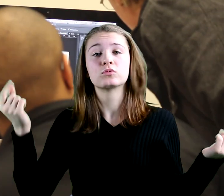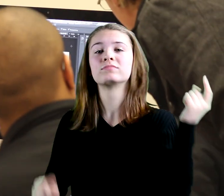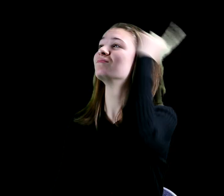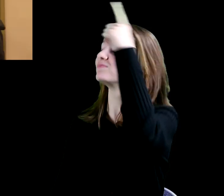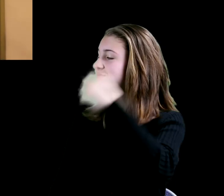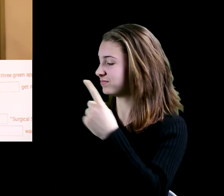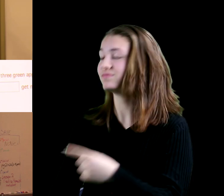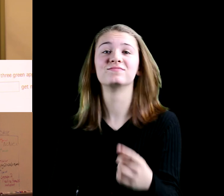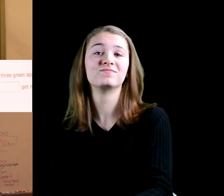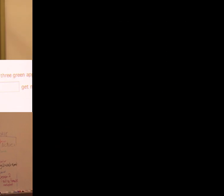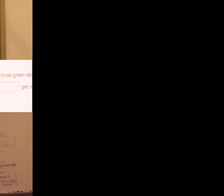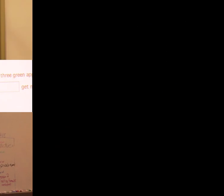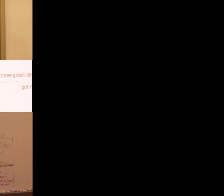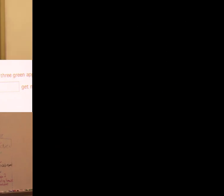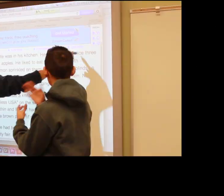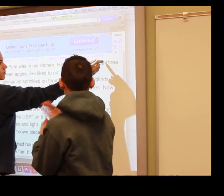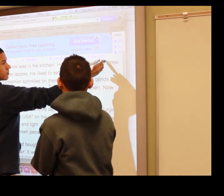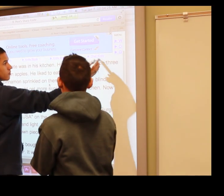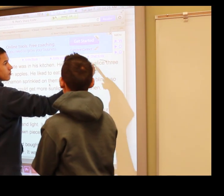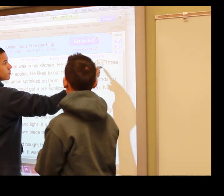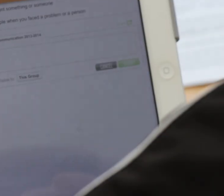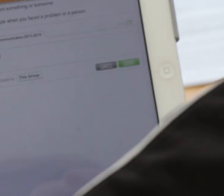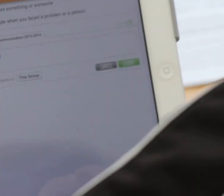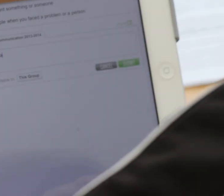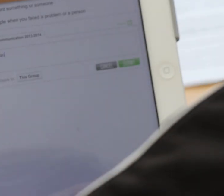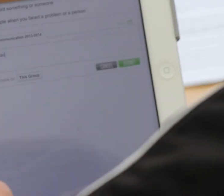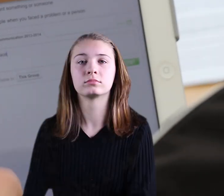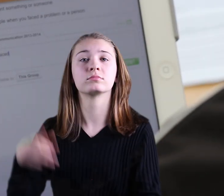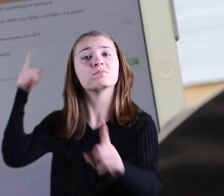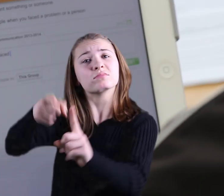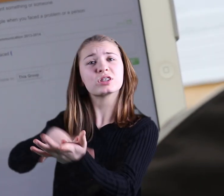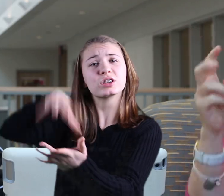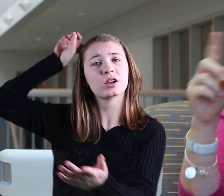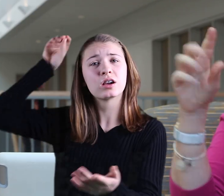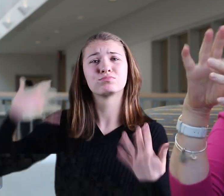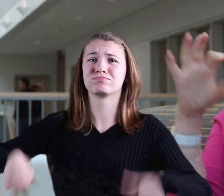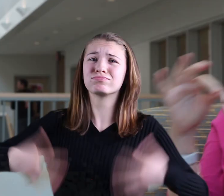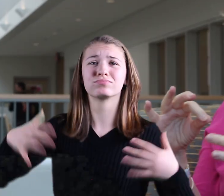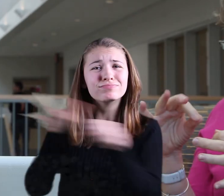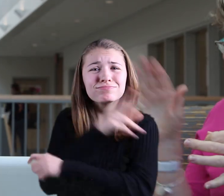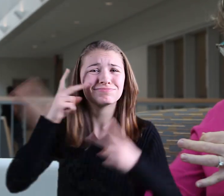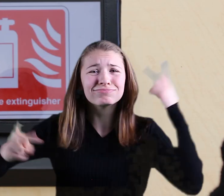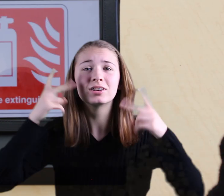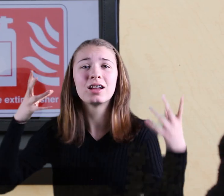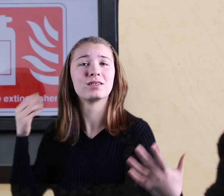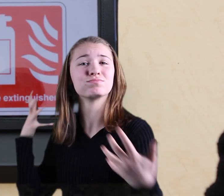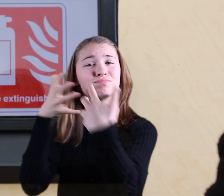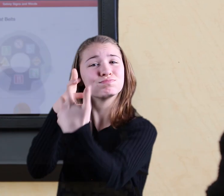Using websites for... Reading, Writing & Math. The learning is completely visual, stimulating and